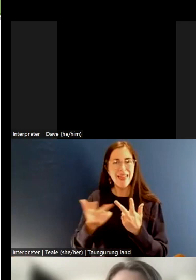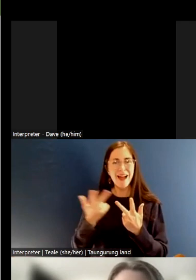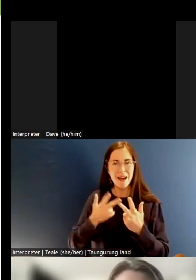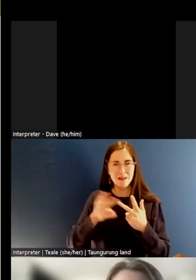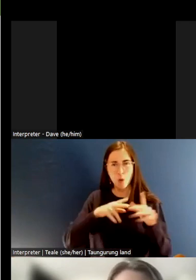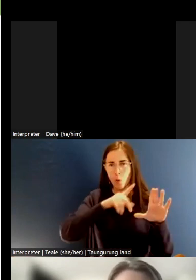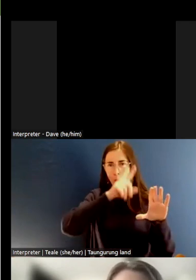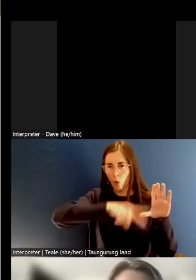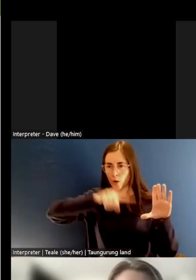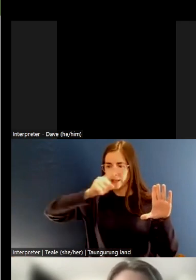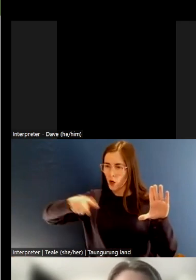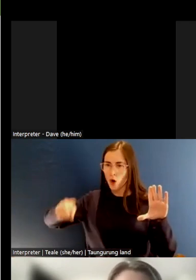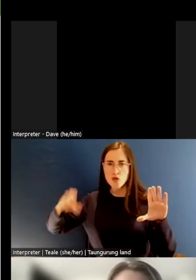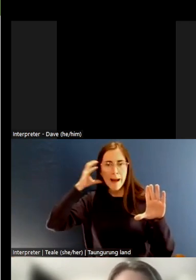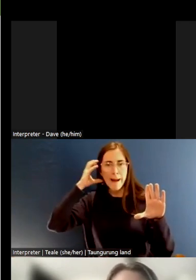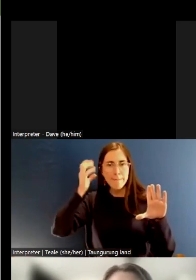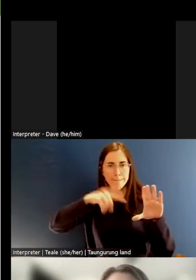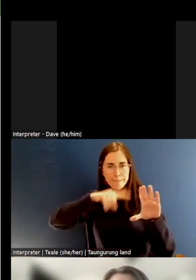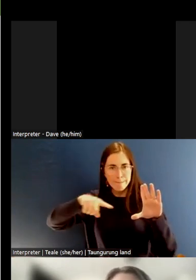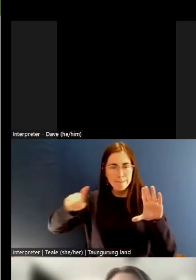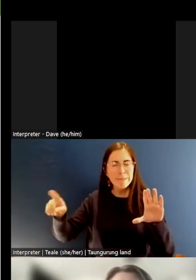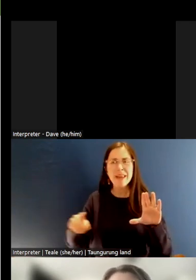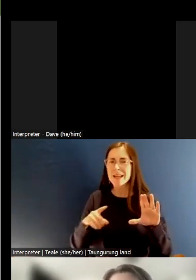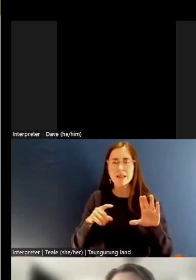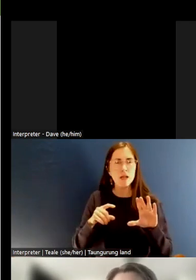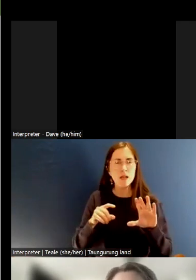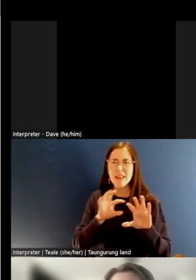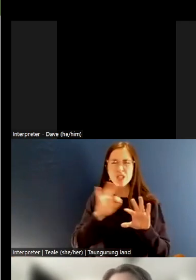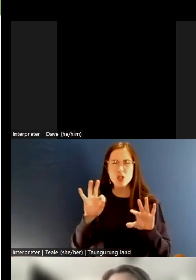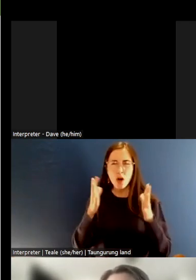there wasn't really a lot of evidence of association between your genetic change